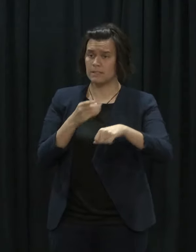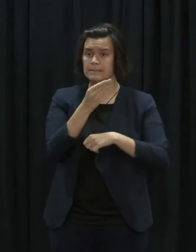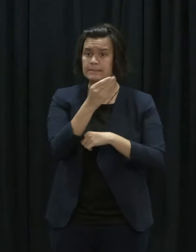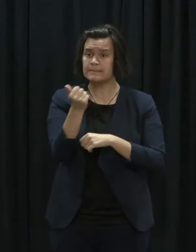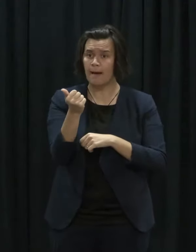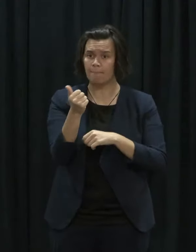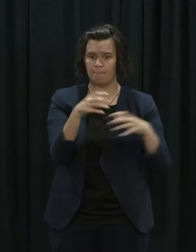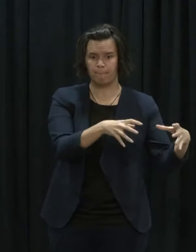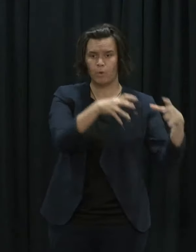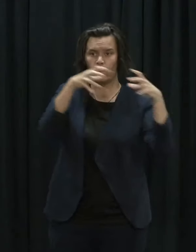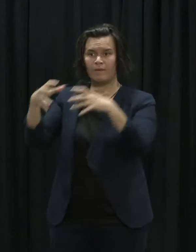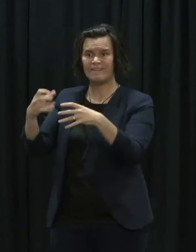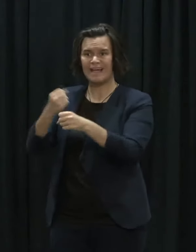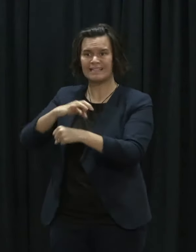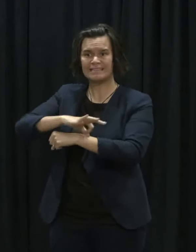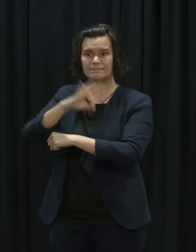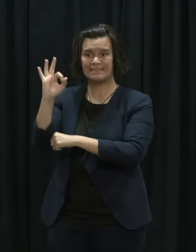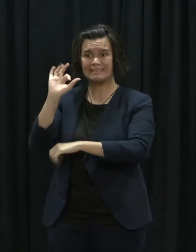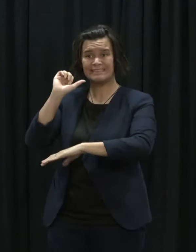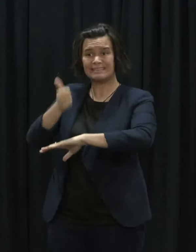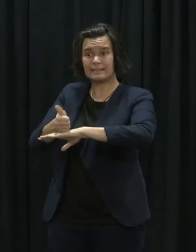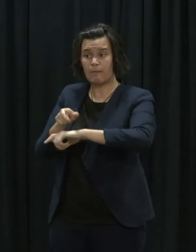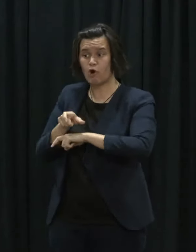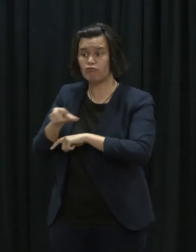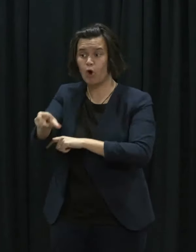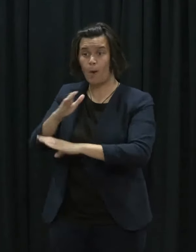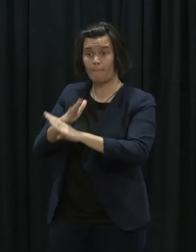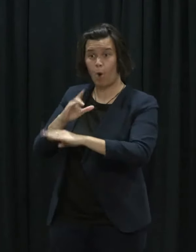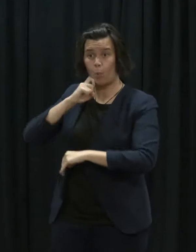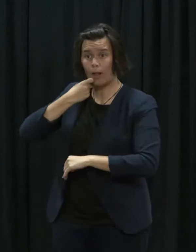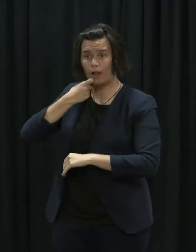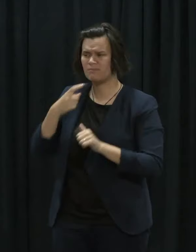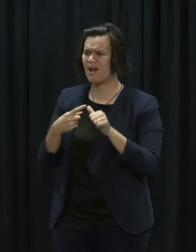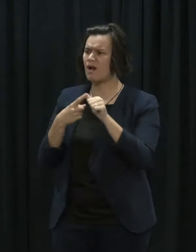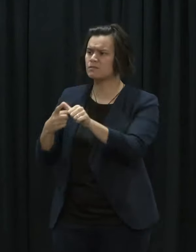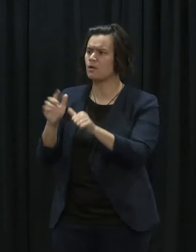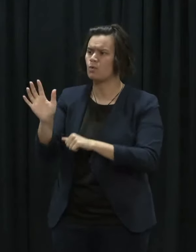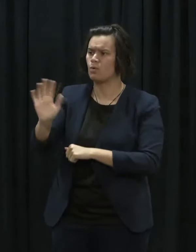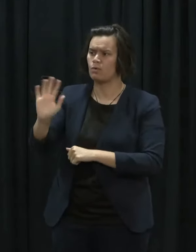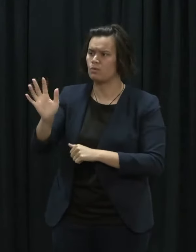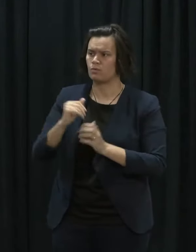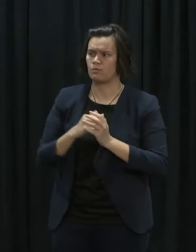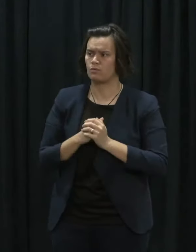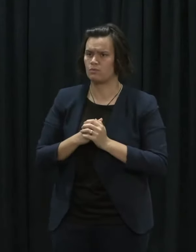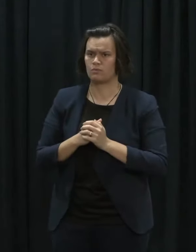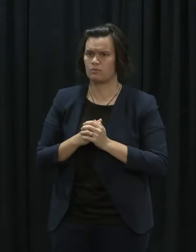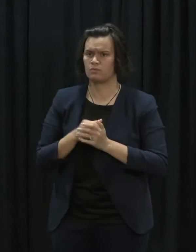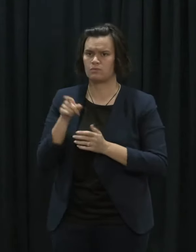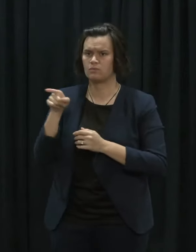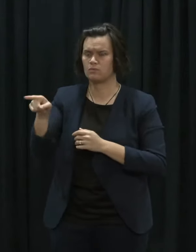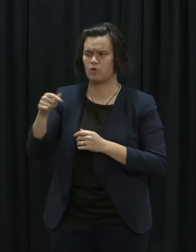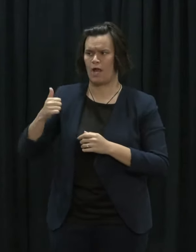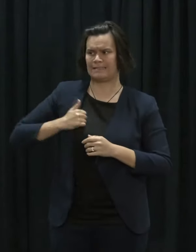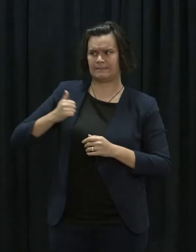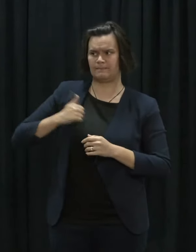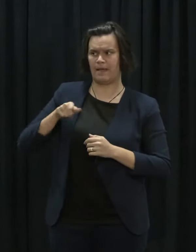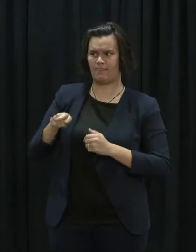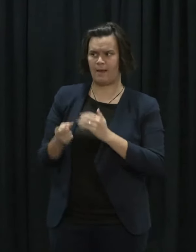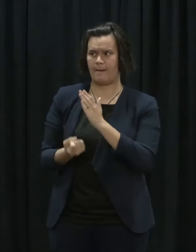compliance checks. Are you aware of police being dispatched to Gassman to